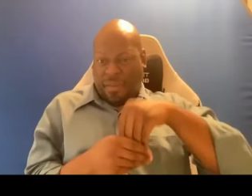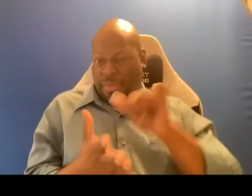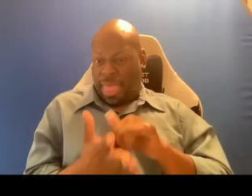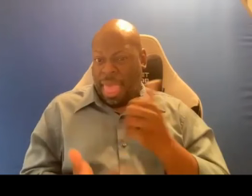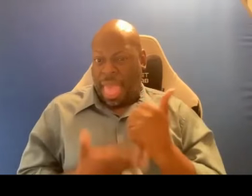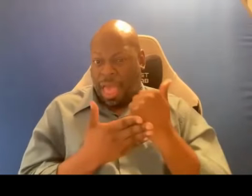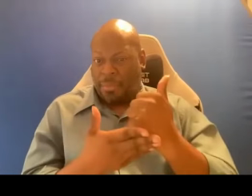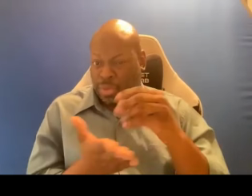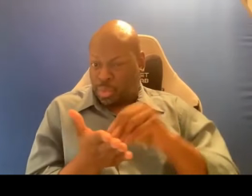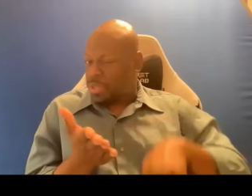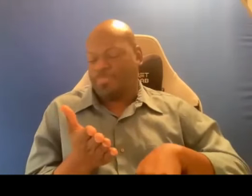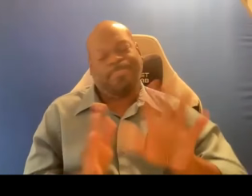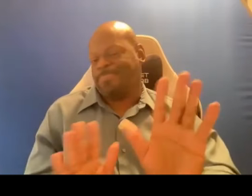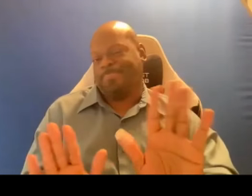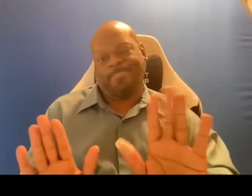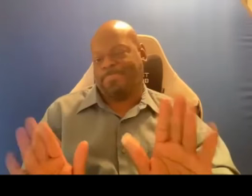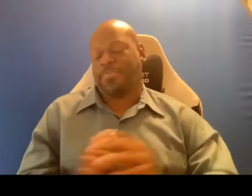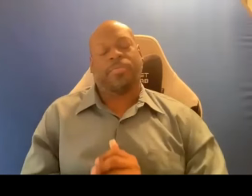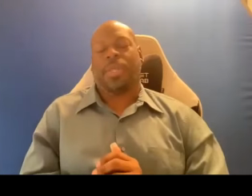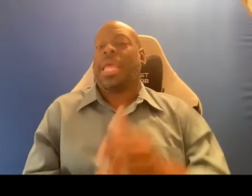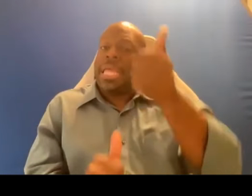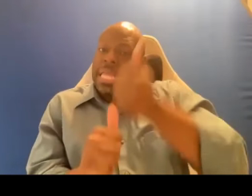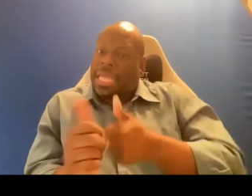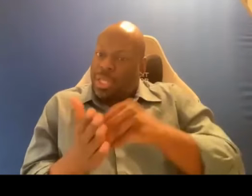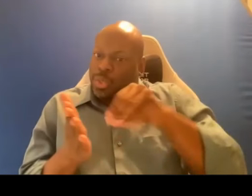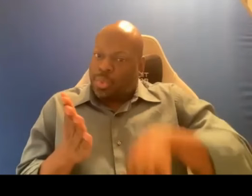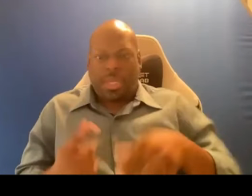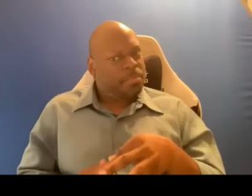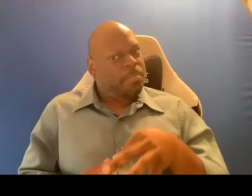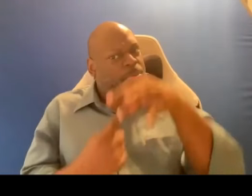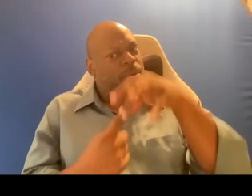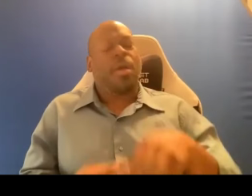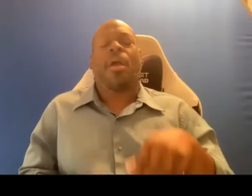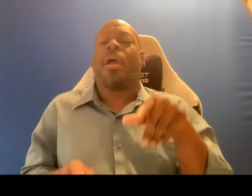student is unique and therefore his or her unique needs must be considered when discussing what